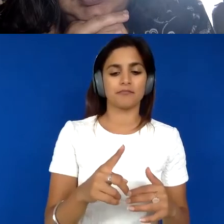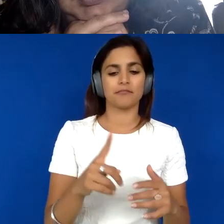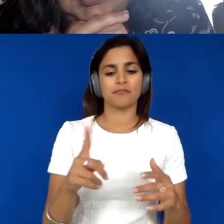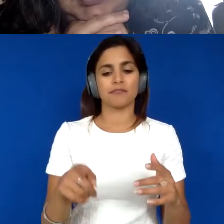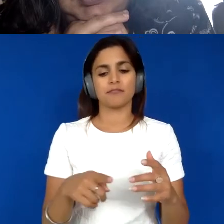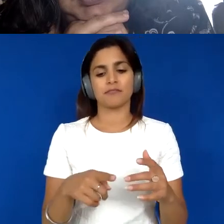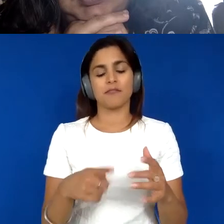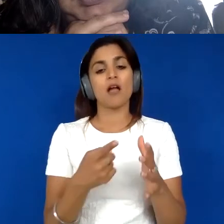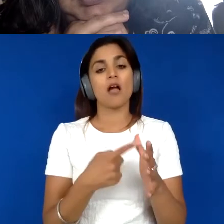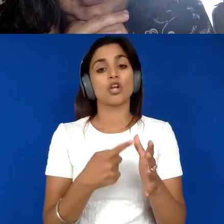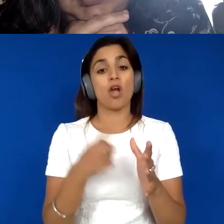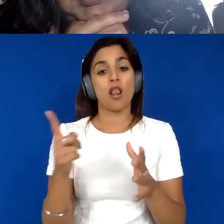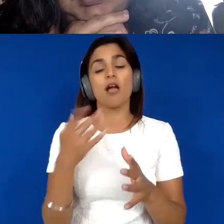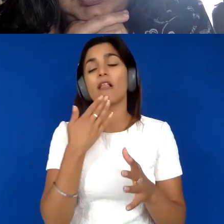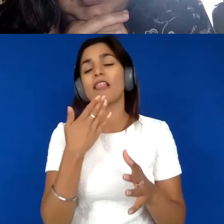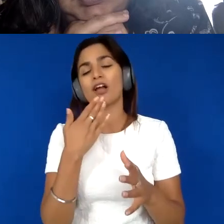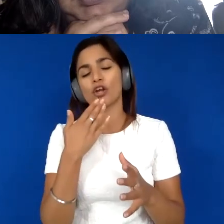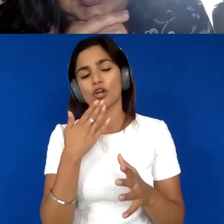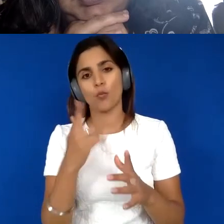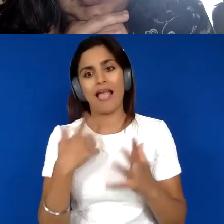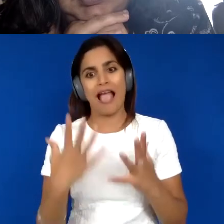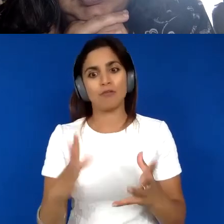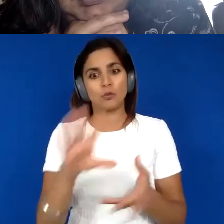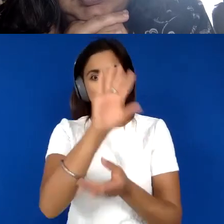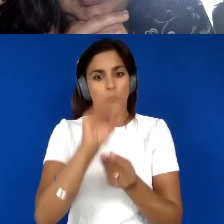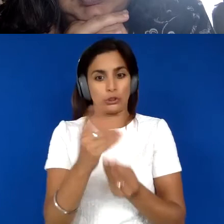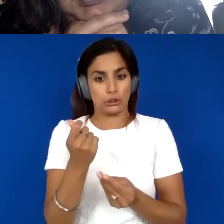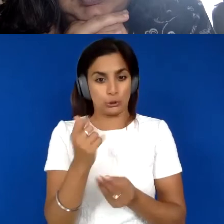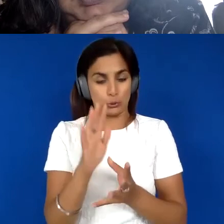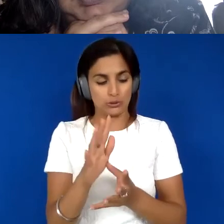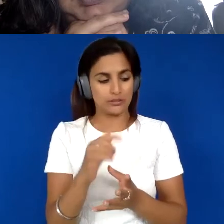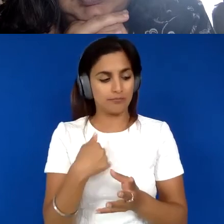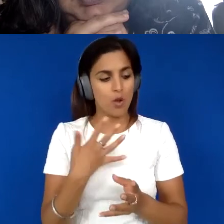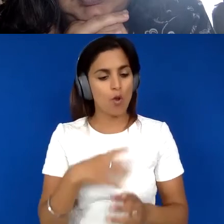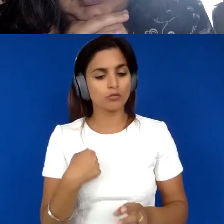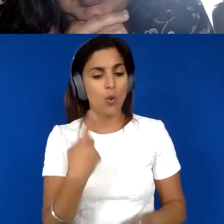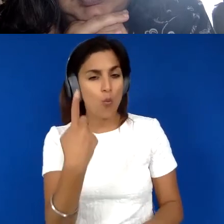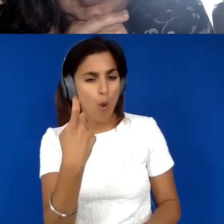we really have to wrap up soon but I want to hear from Jiya before we end this